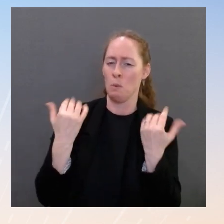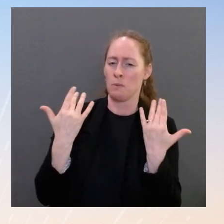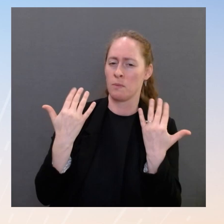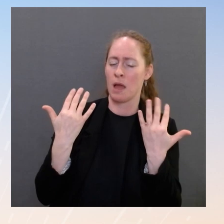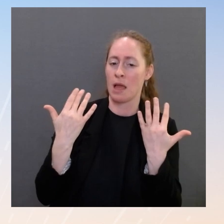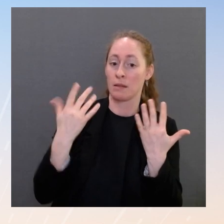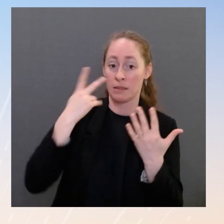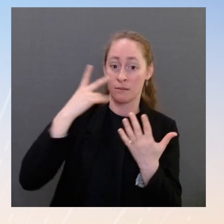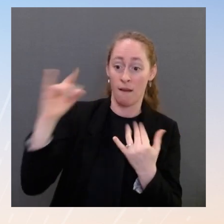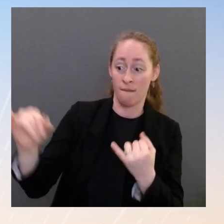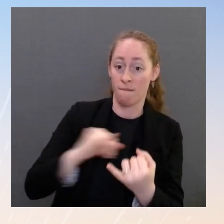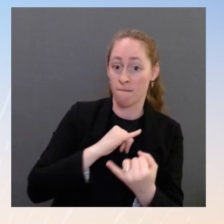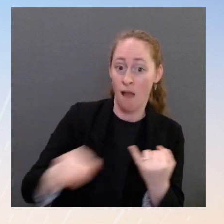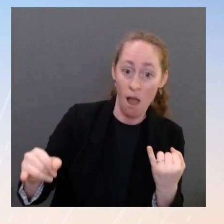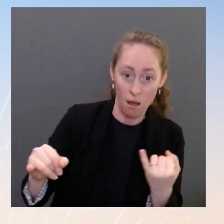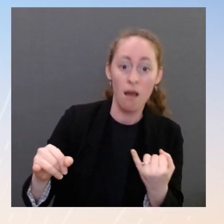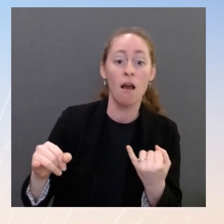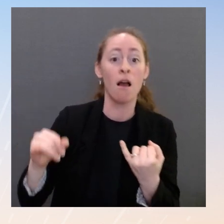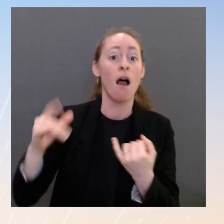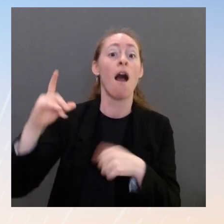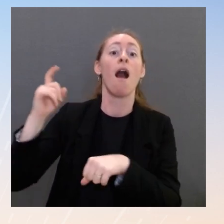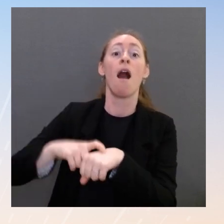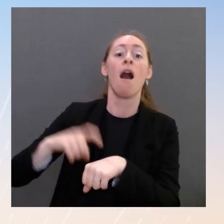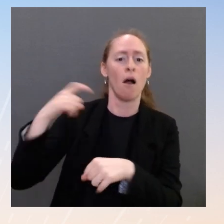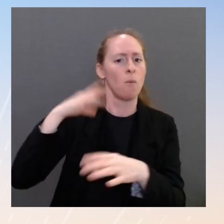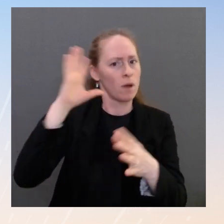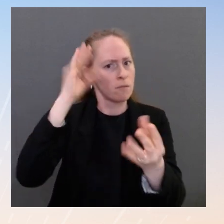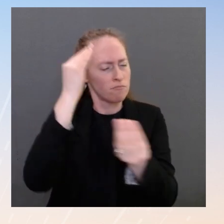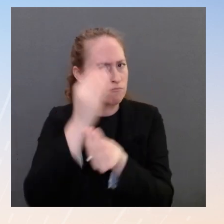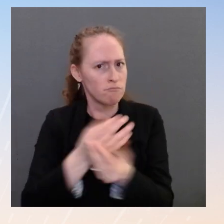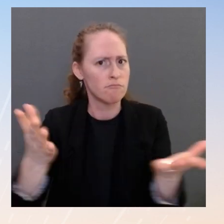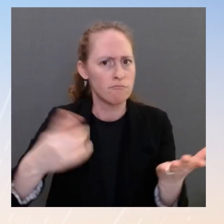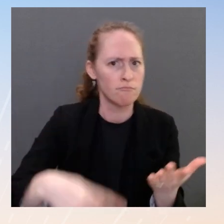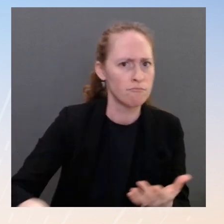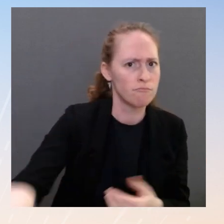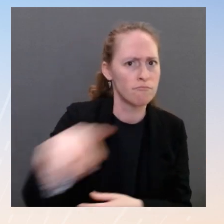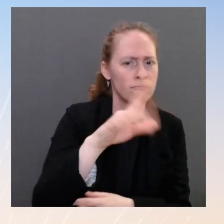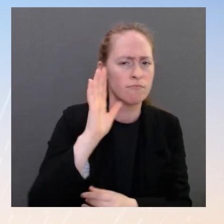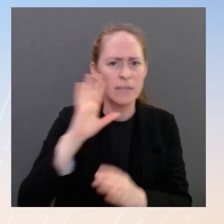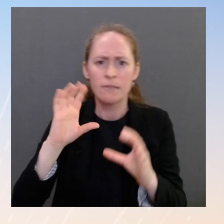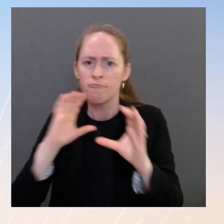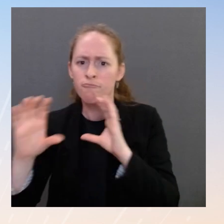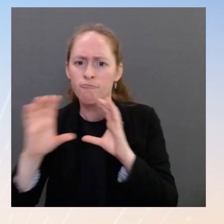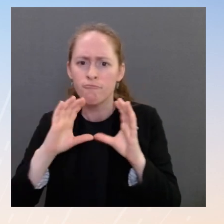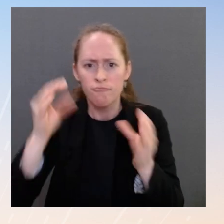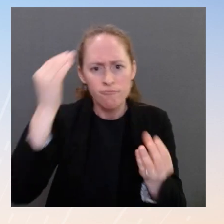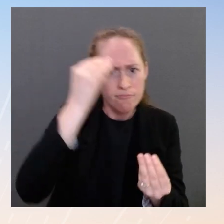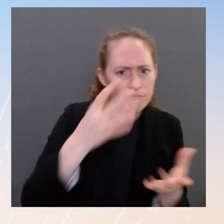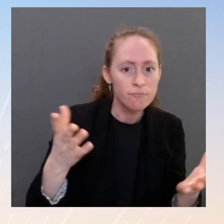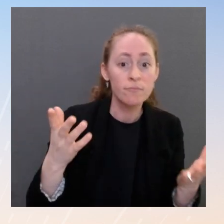we will announce that to all of you or let you all know. In terms of the length or the size, I don't have a number for you at this point in time.